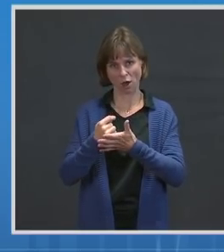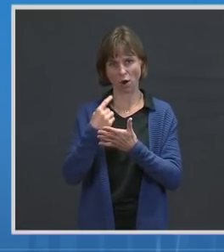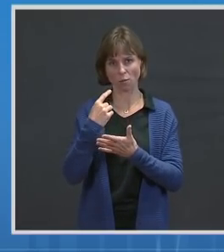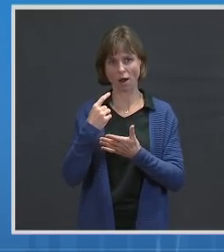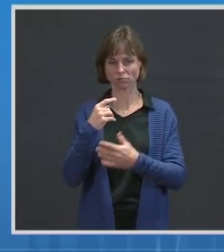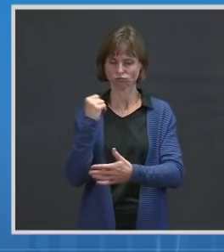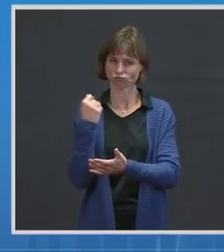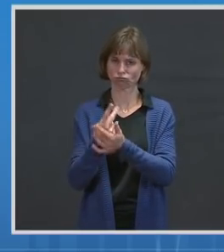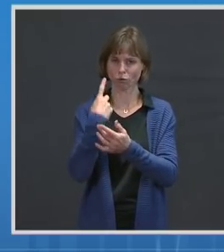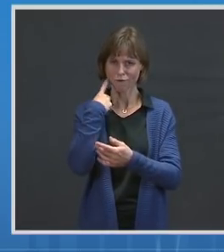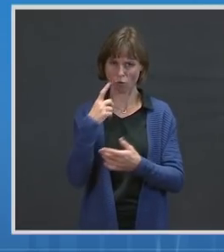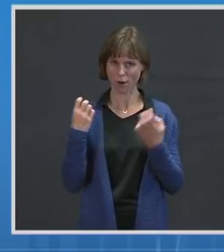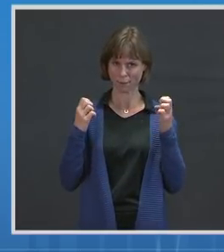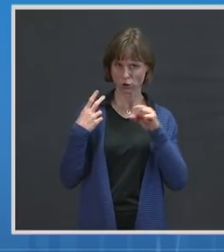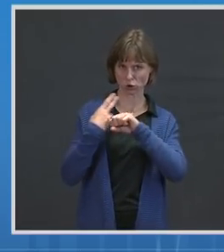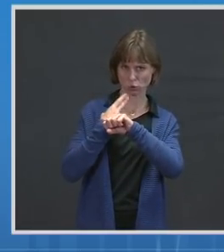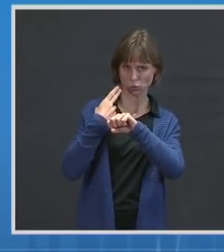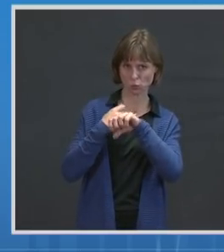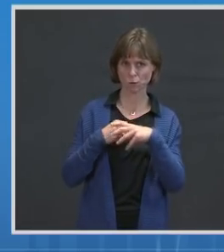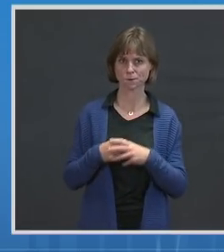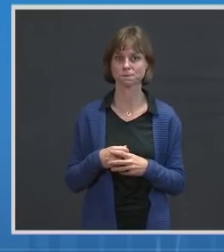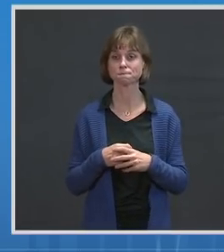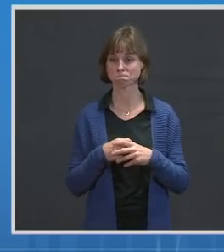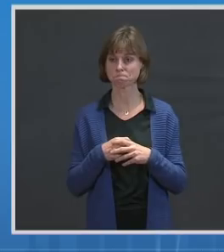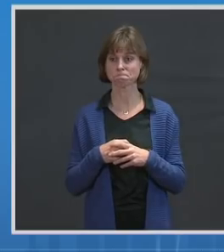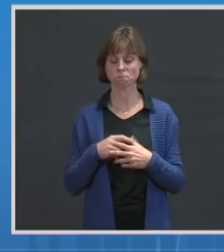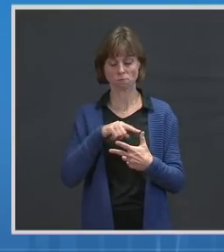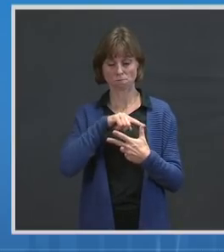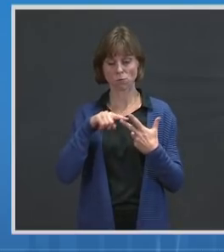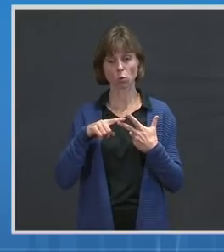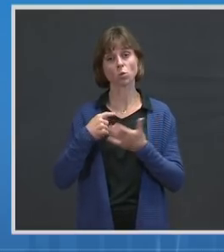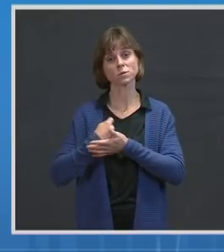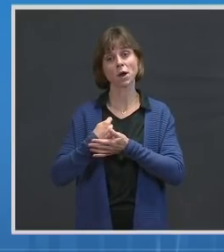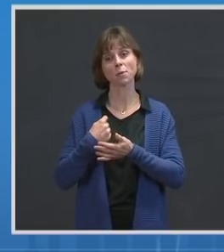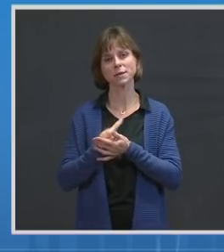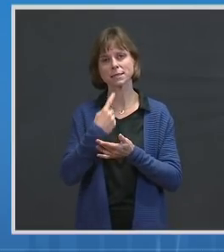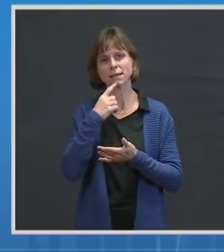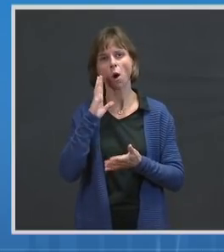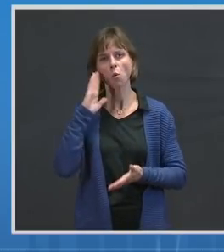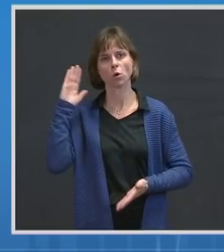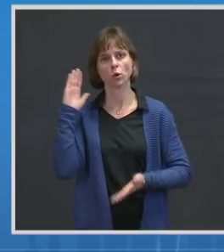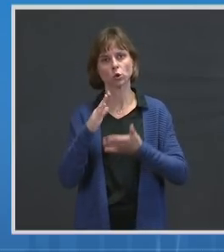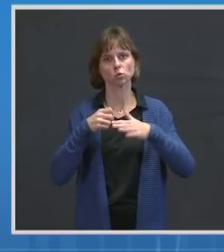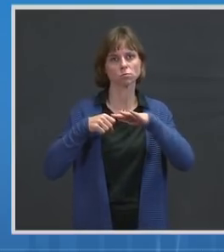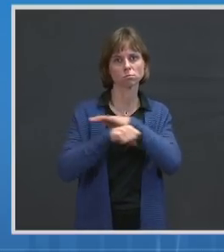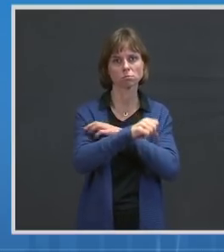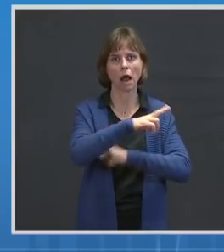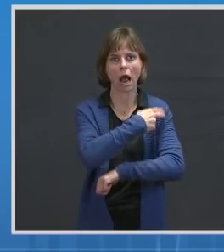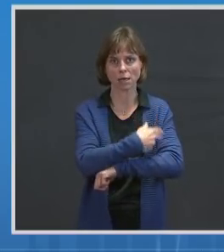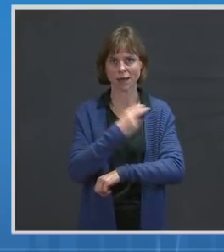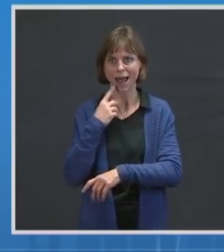And in brief, these therapies have been shown to reduce hospitalization and improve outcomes for high-risk patients